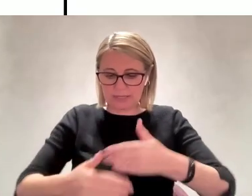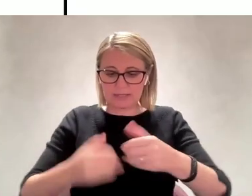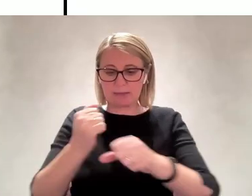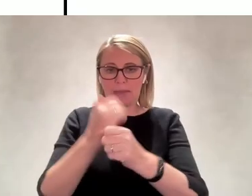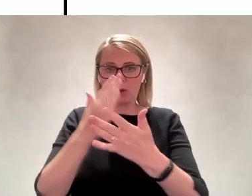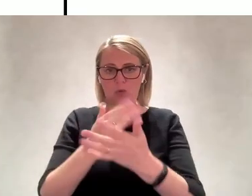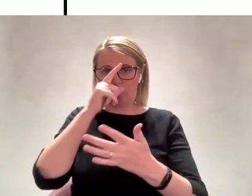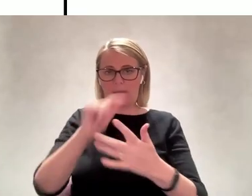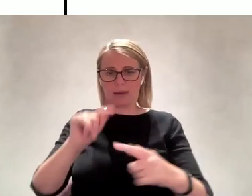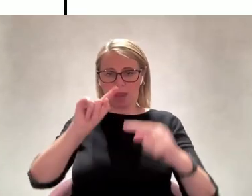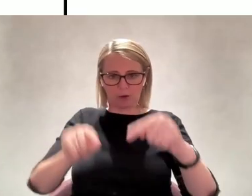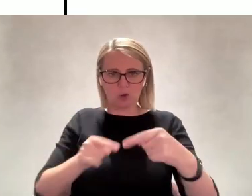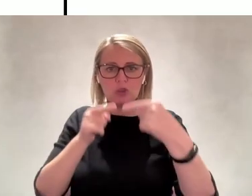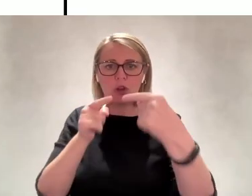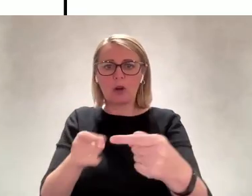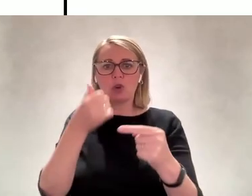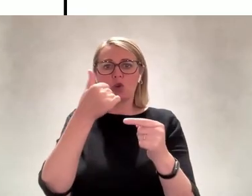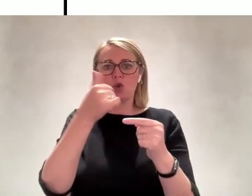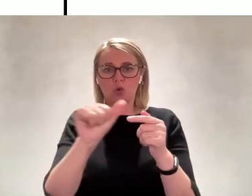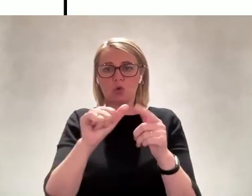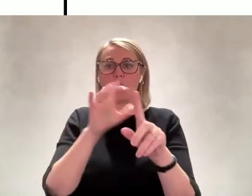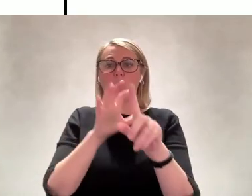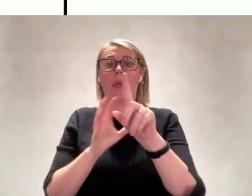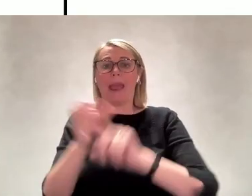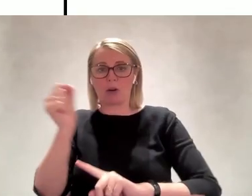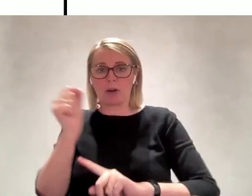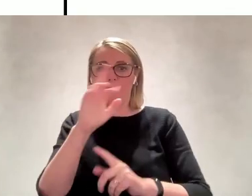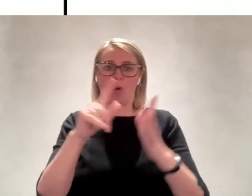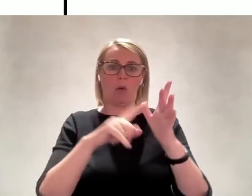people to challenge the use or outcomes of an AI system.